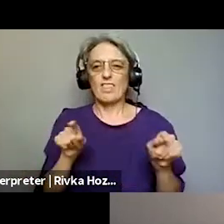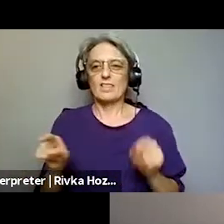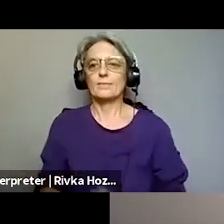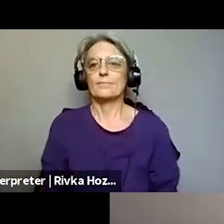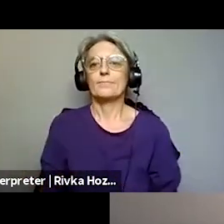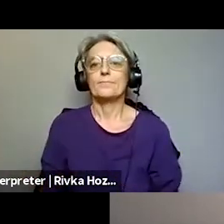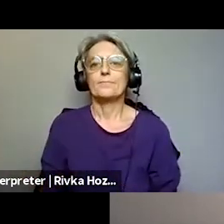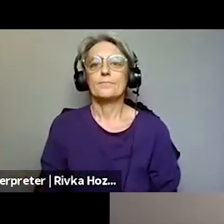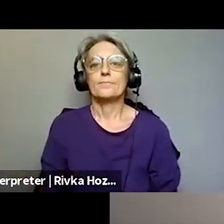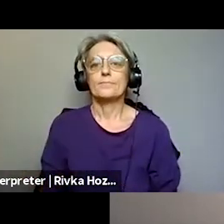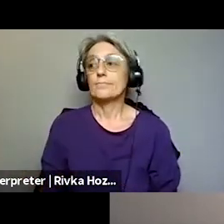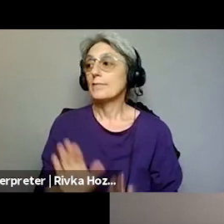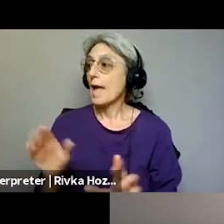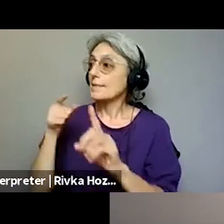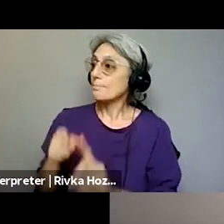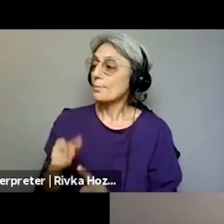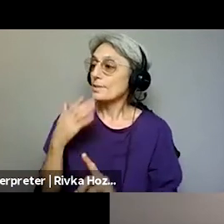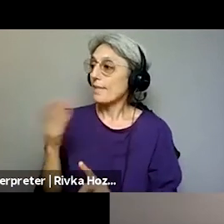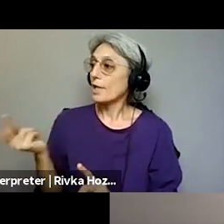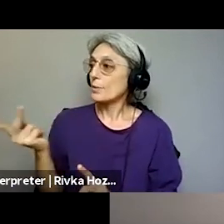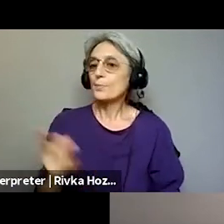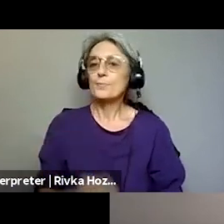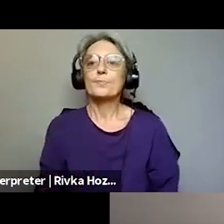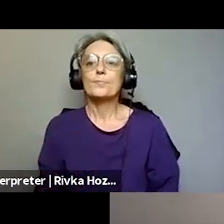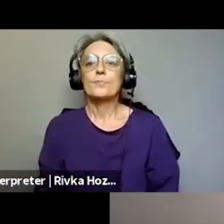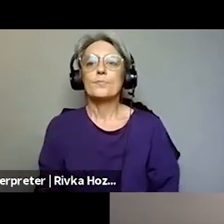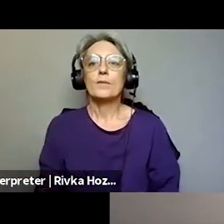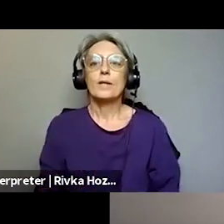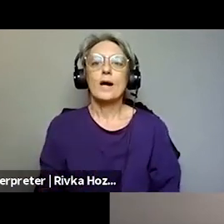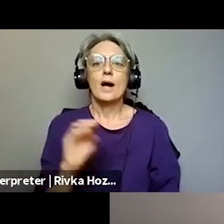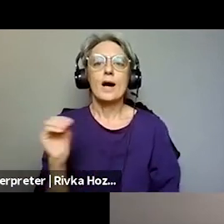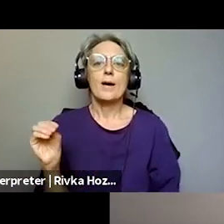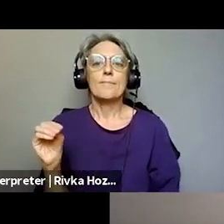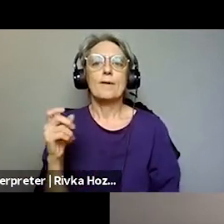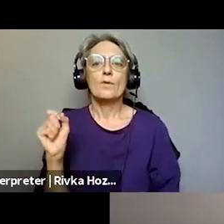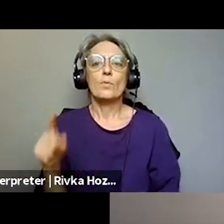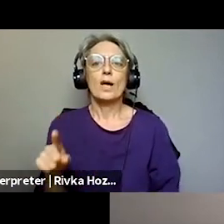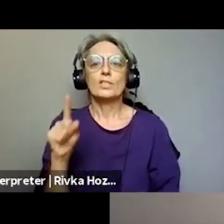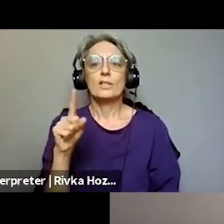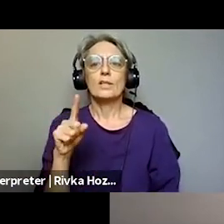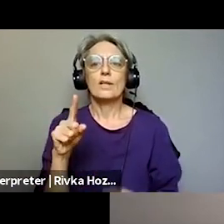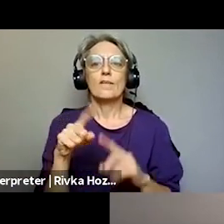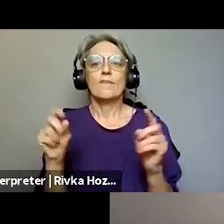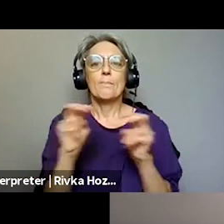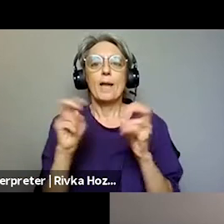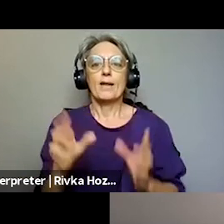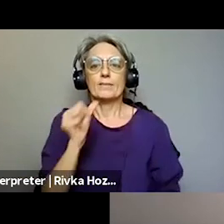Excellent points. Thank you. We have a question from our panelists yesterday, Jeanne Alhusen. She